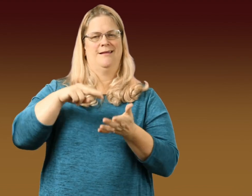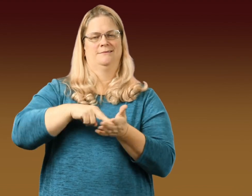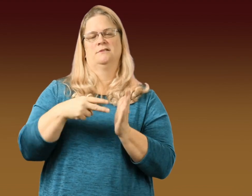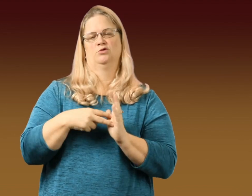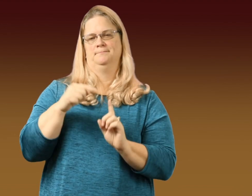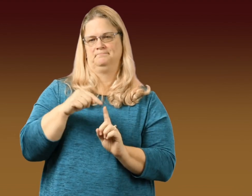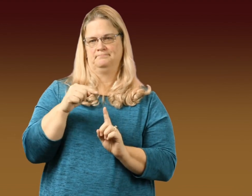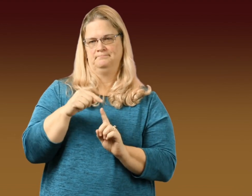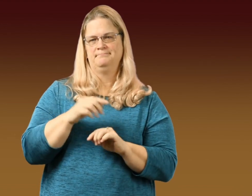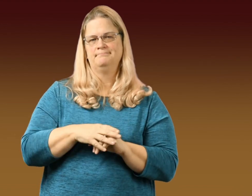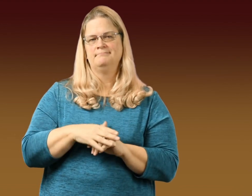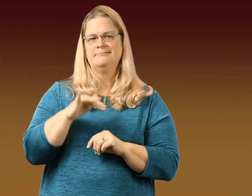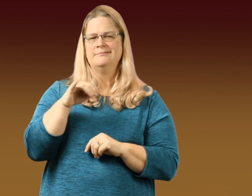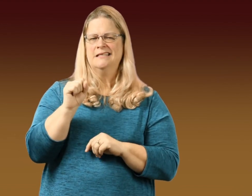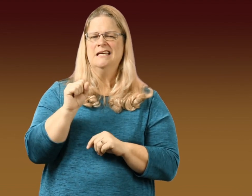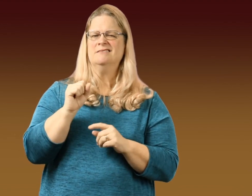That's really the primary goal and intention.